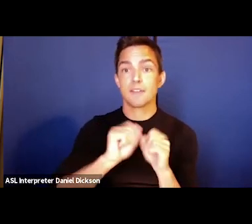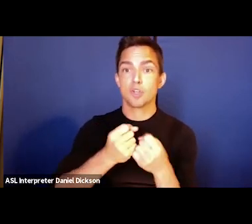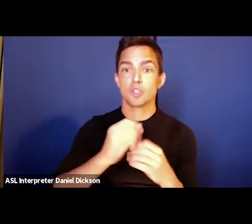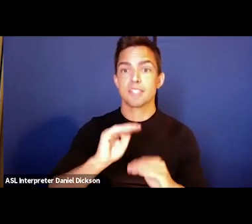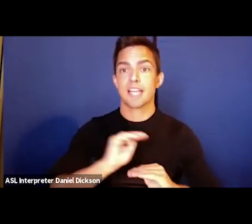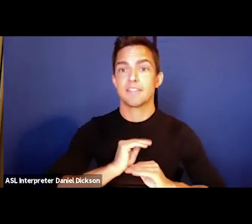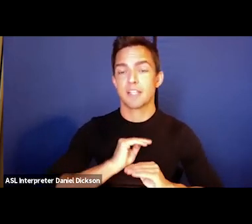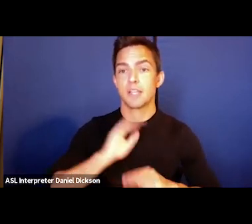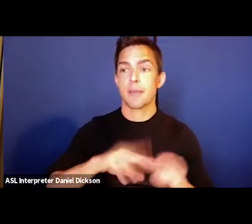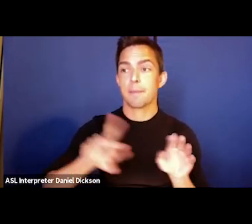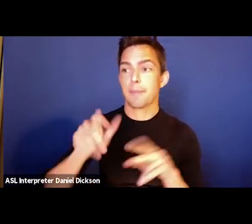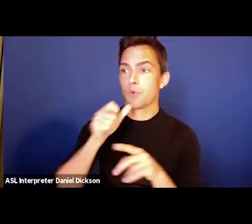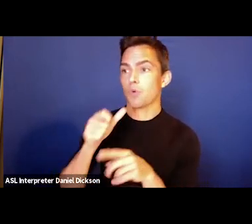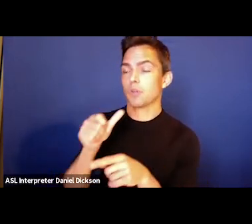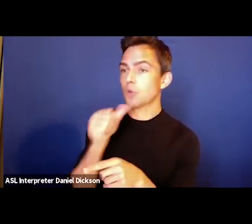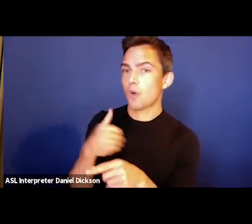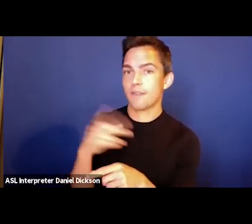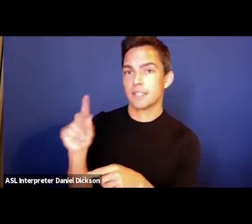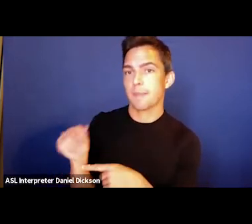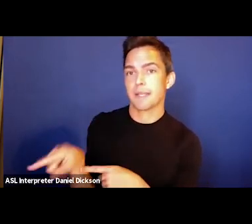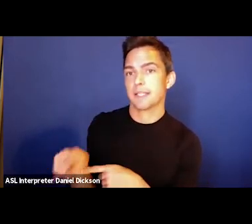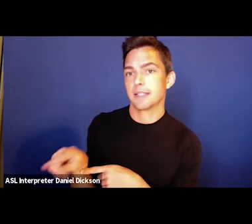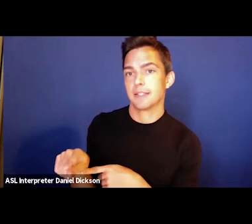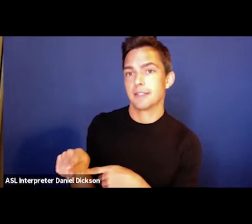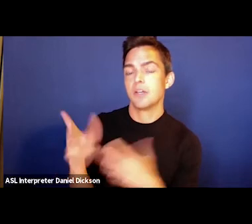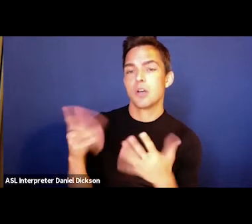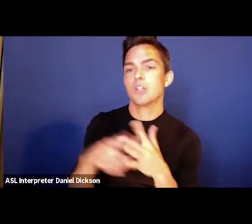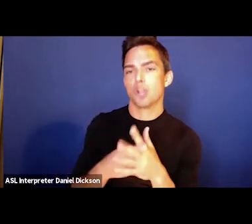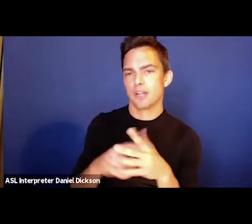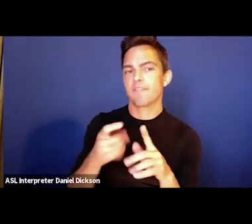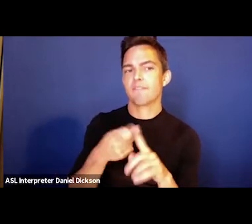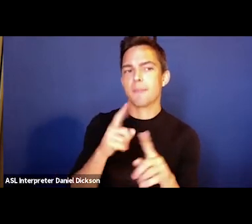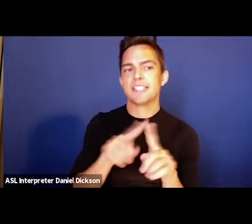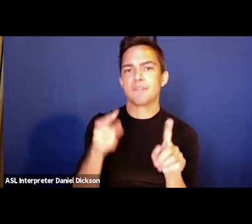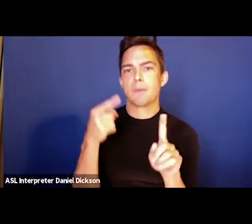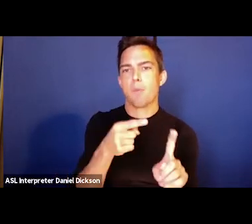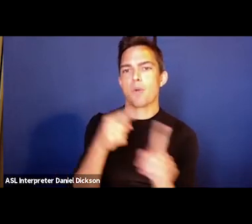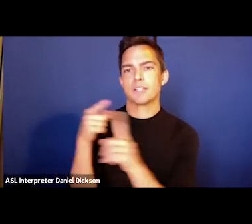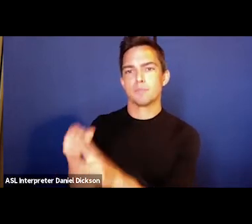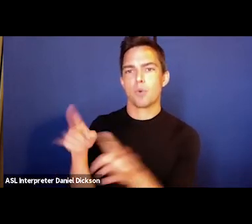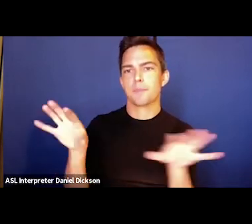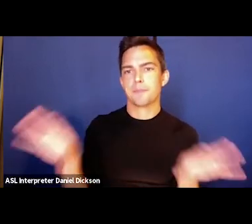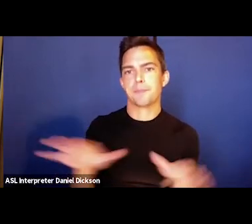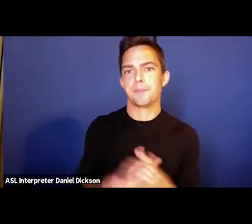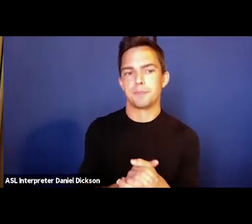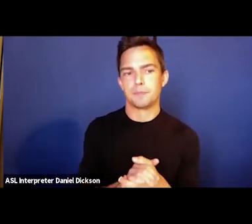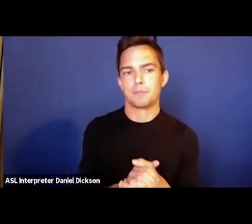than people without disabilities. So they're starting from different points in early December